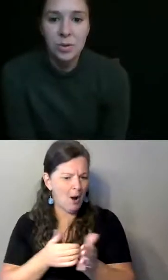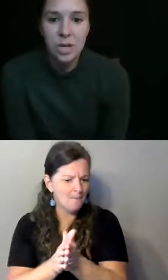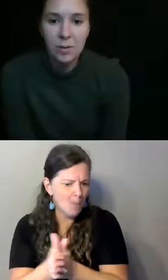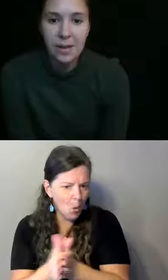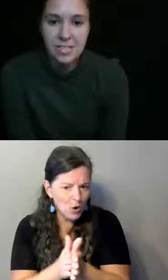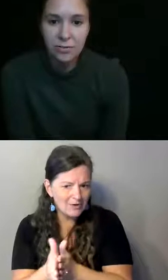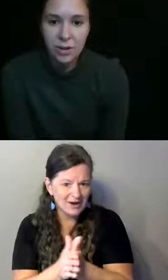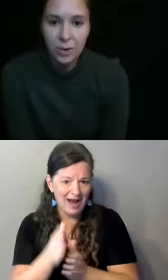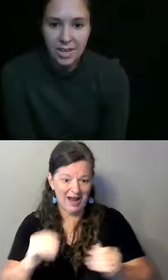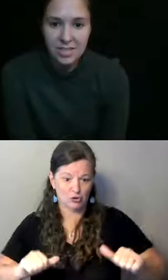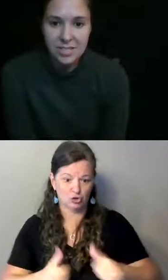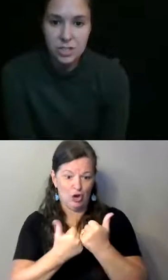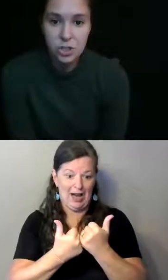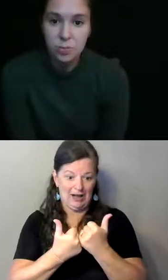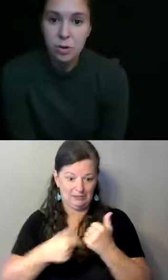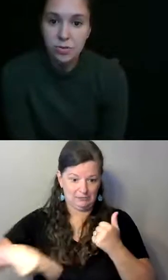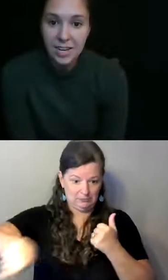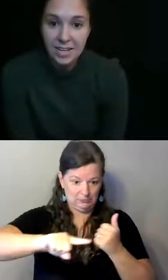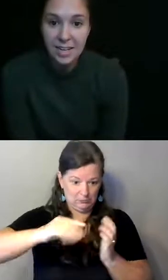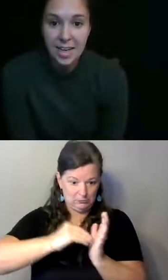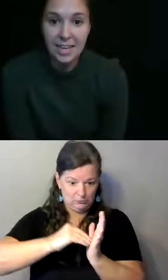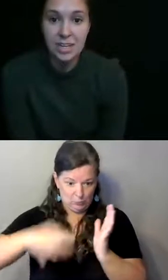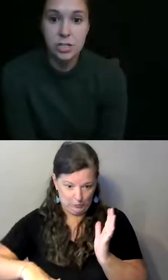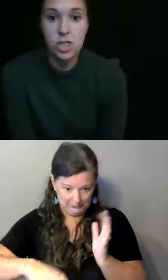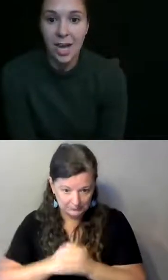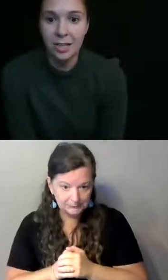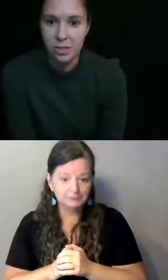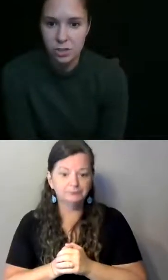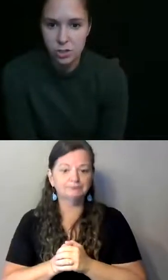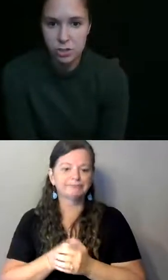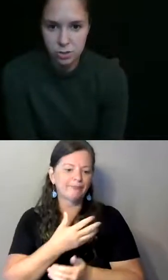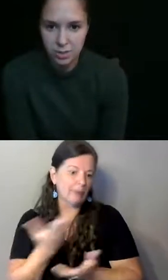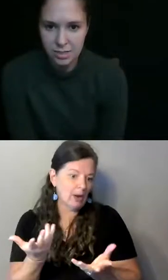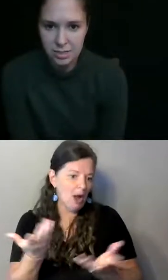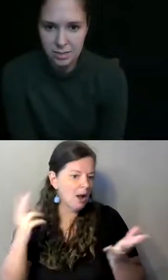We'll talk about different ways to motivate and challenge students.